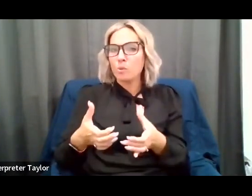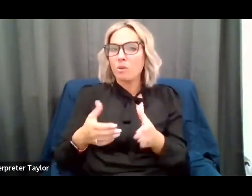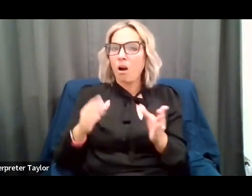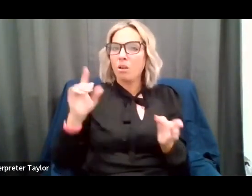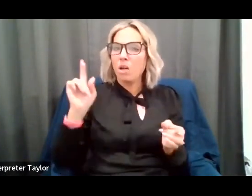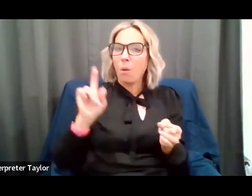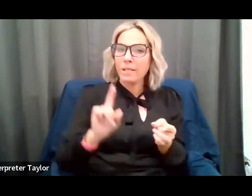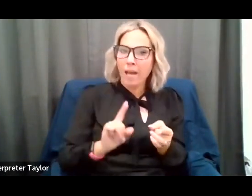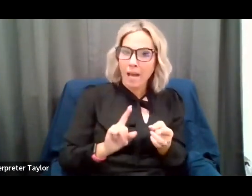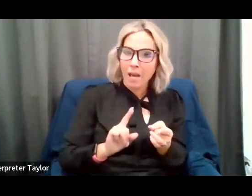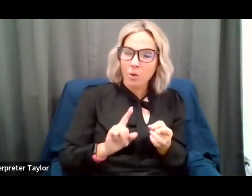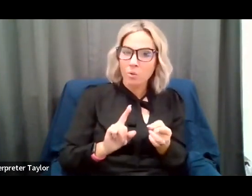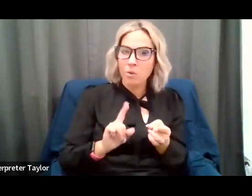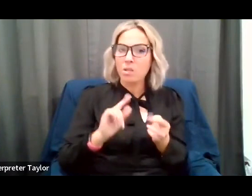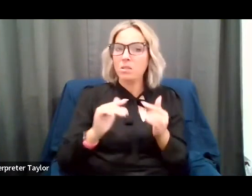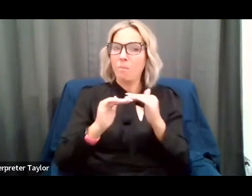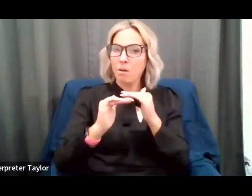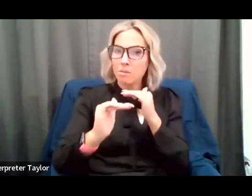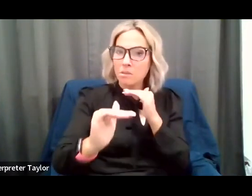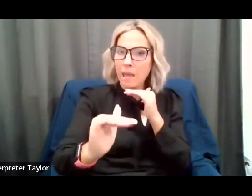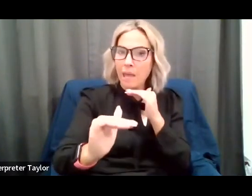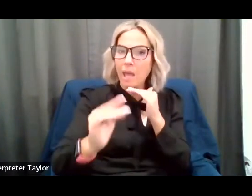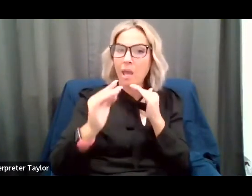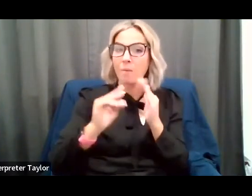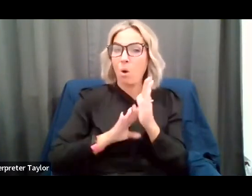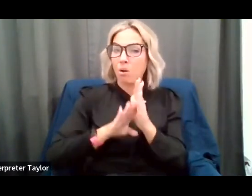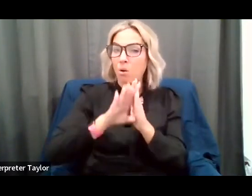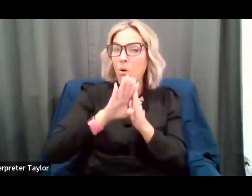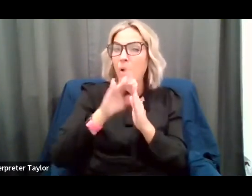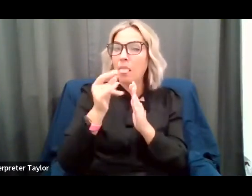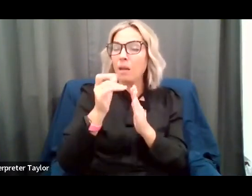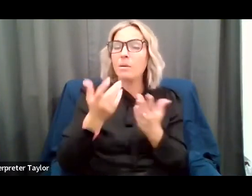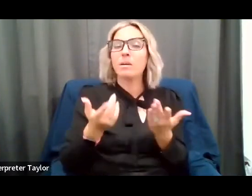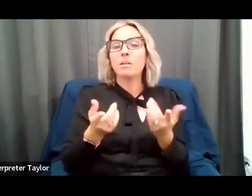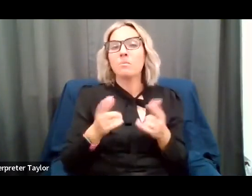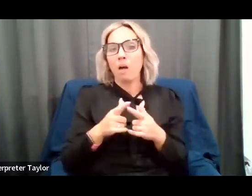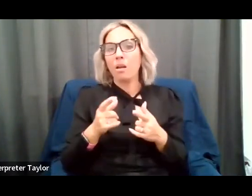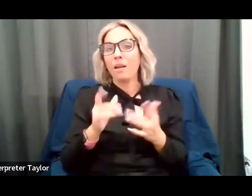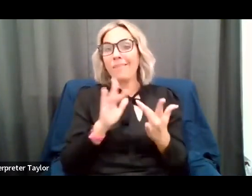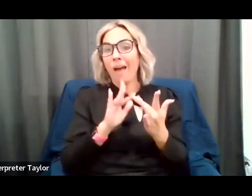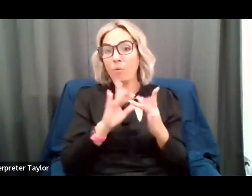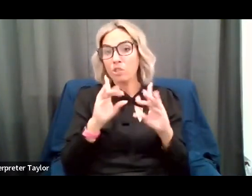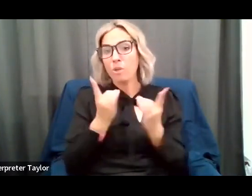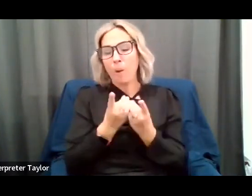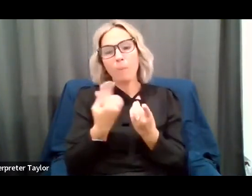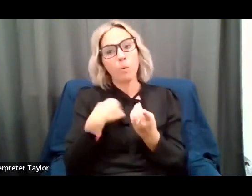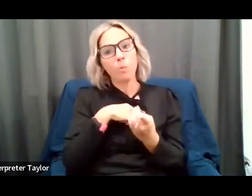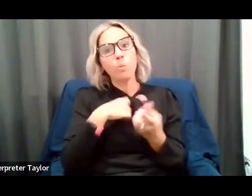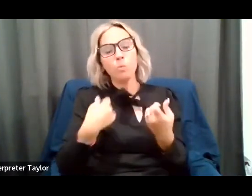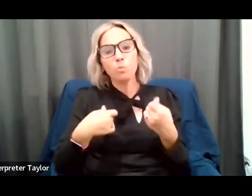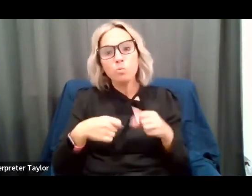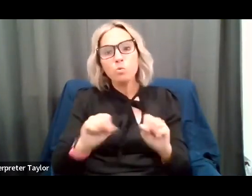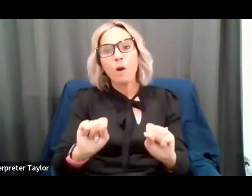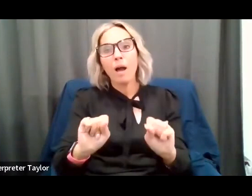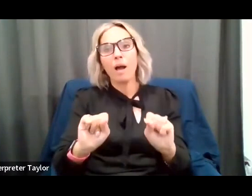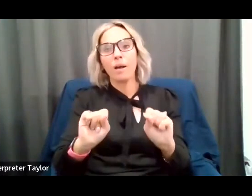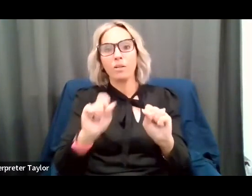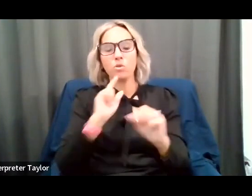certain groups are maintaining or going up just slightly. But in the Outreach department, we really try to be aware